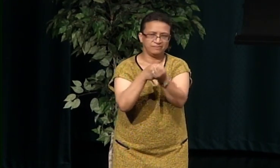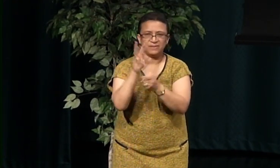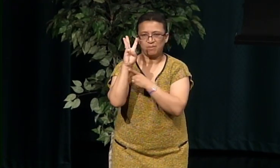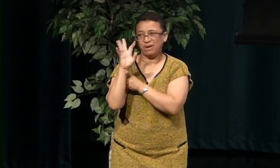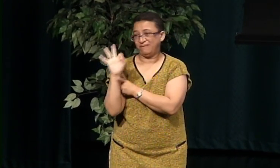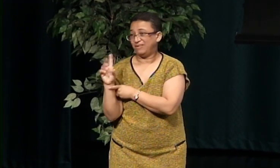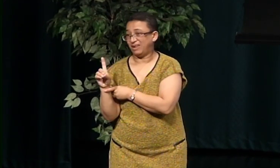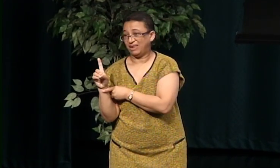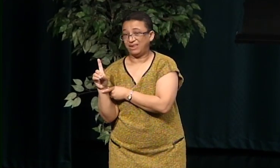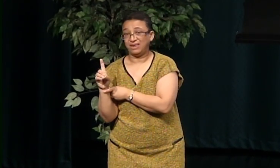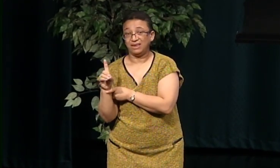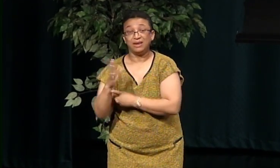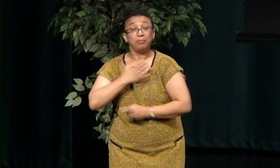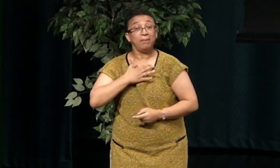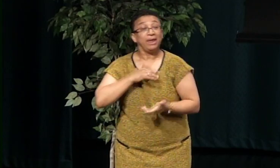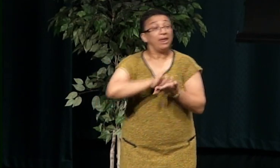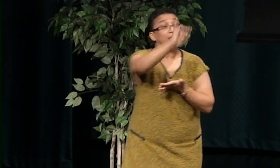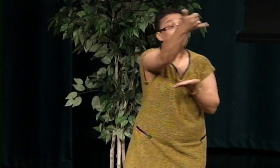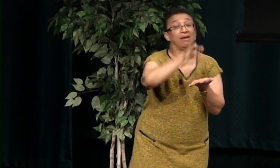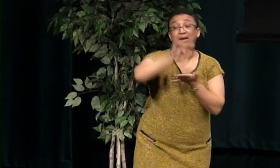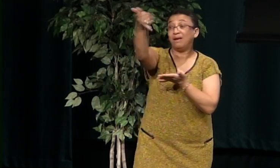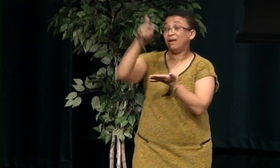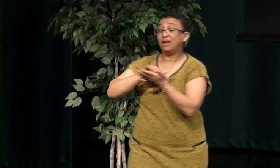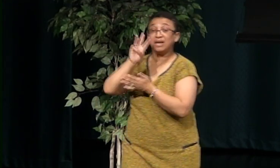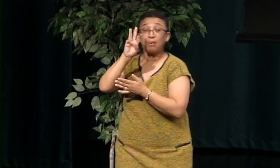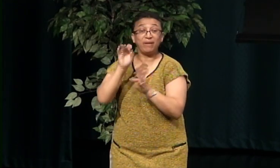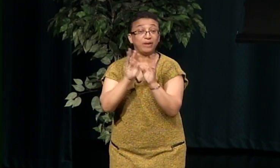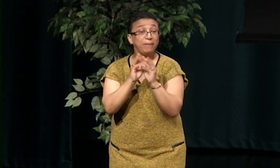to help support us.